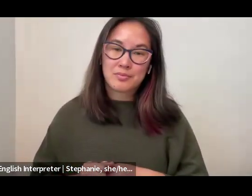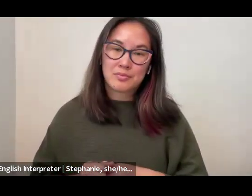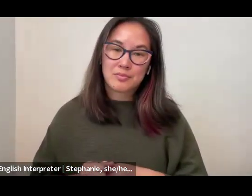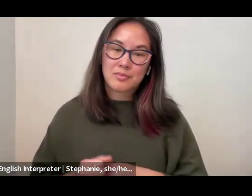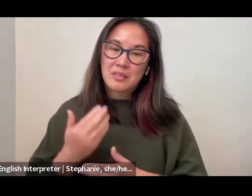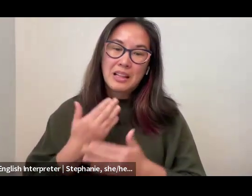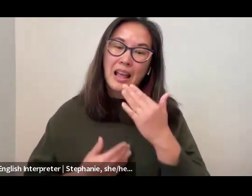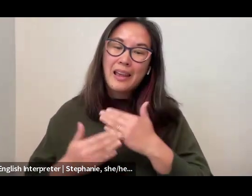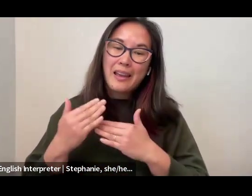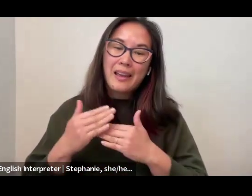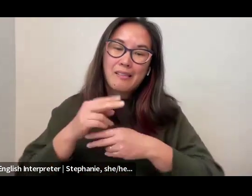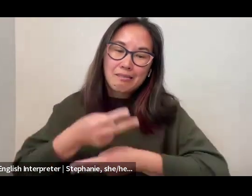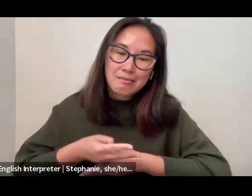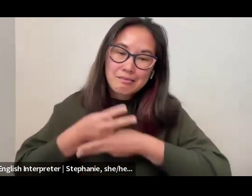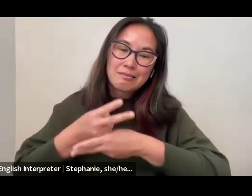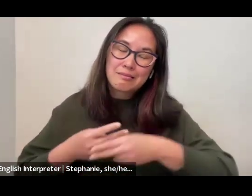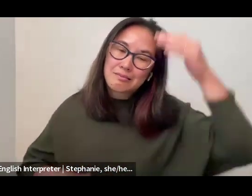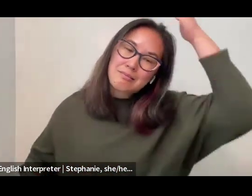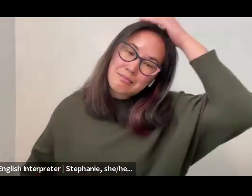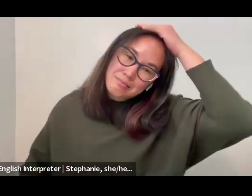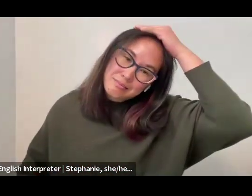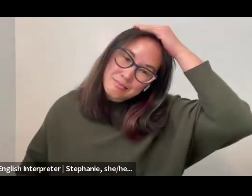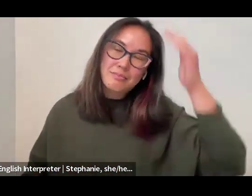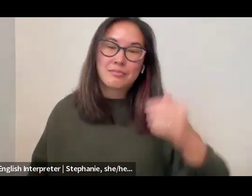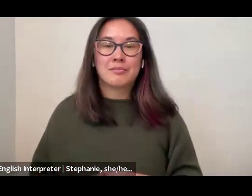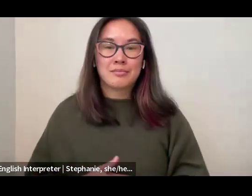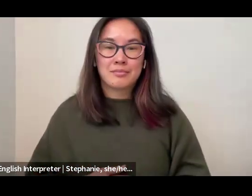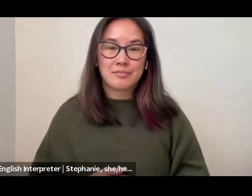and use that same left arm to get a deeper stretch.